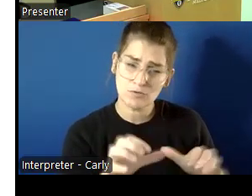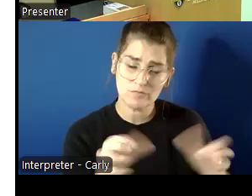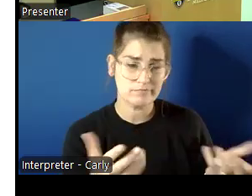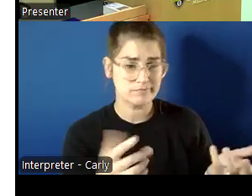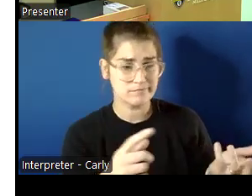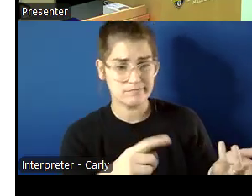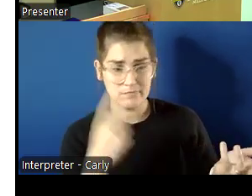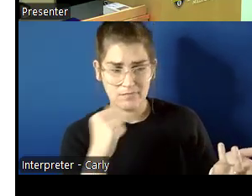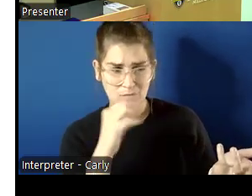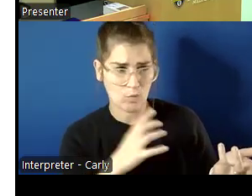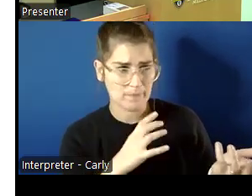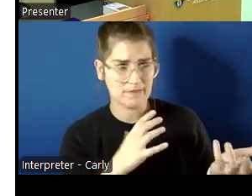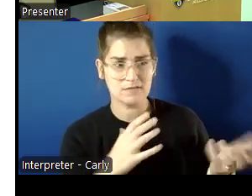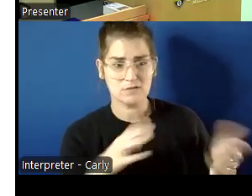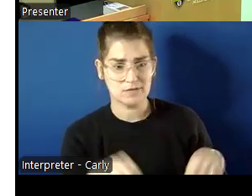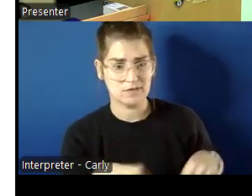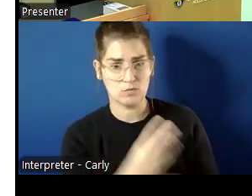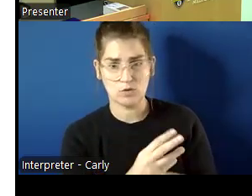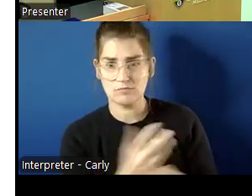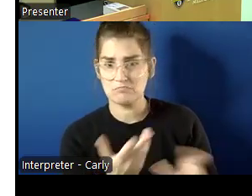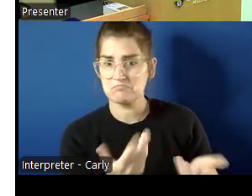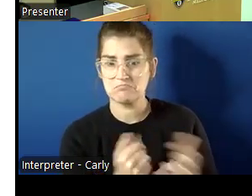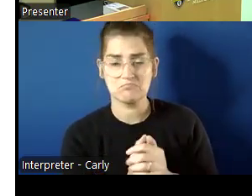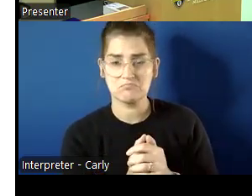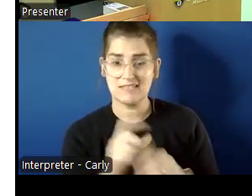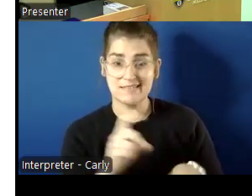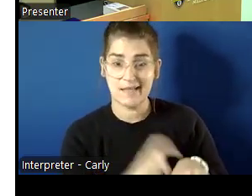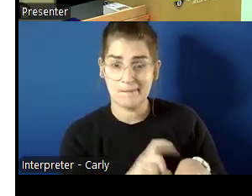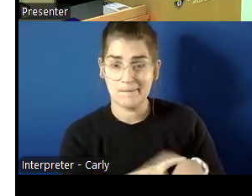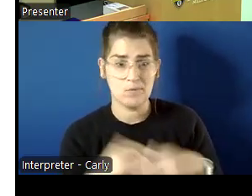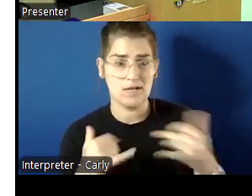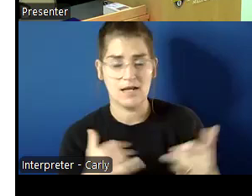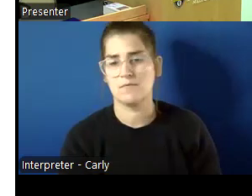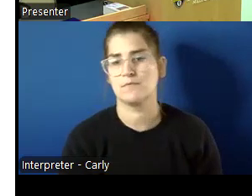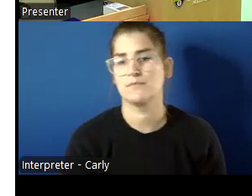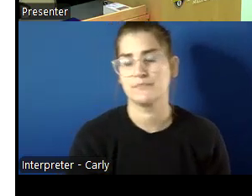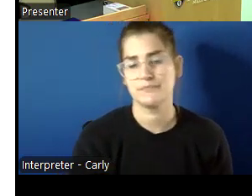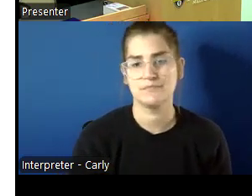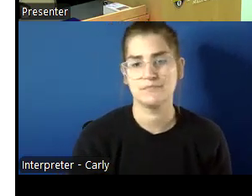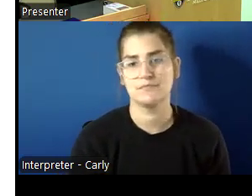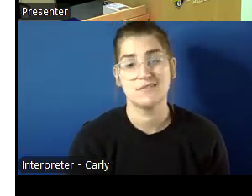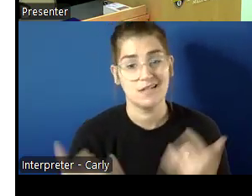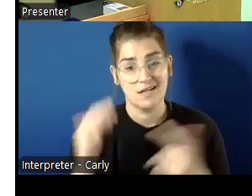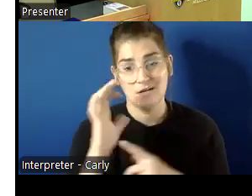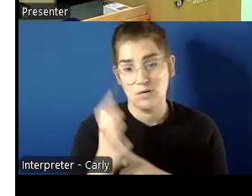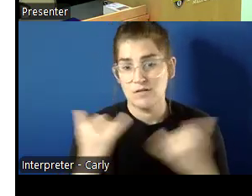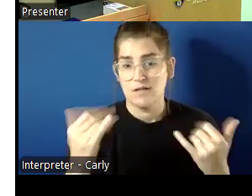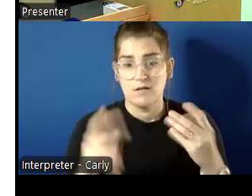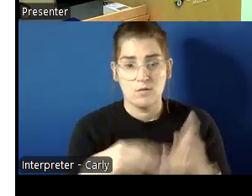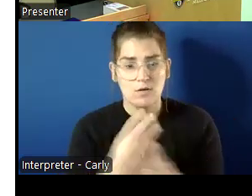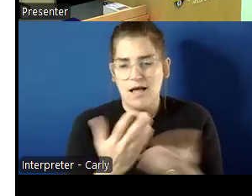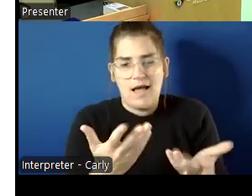woman doing in these these times, in today's culture, in today's world? How are you doing?